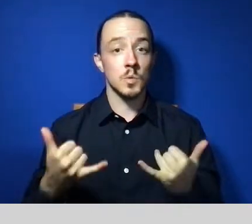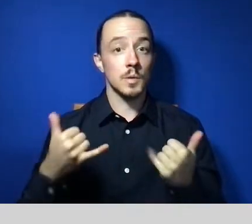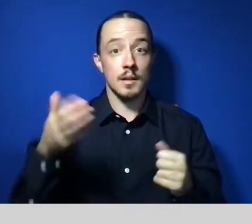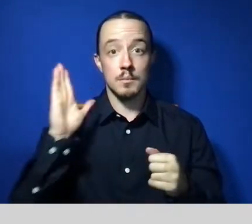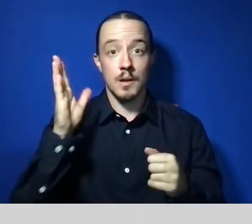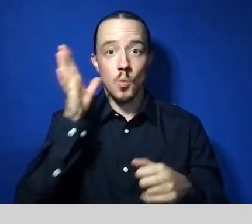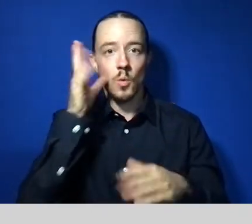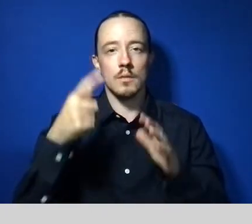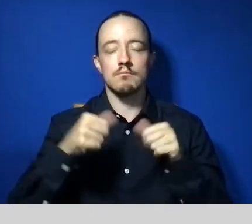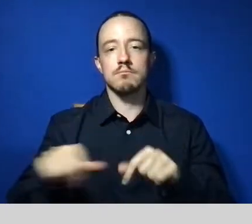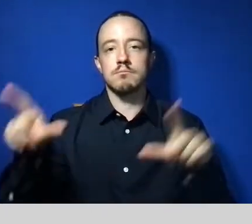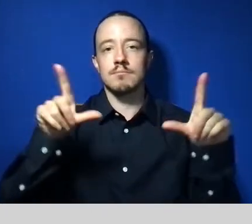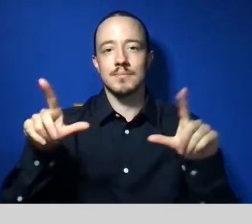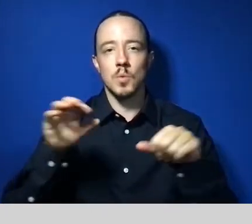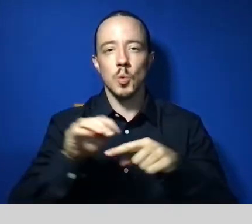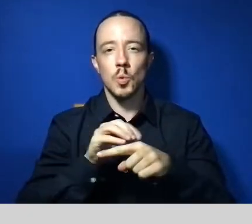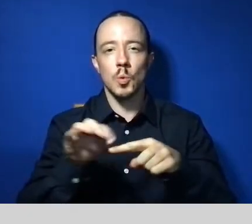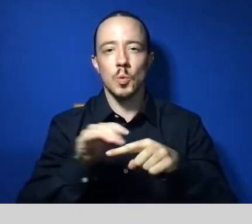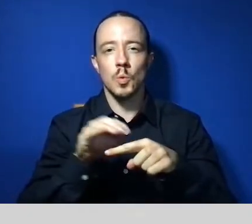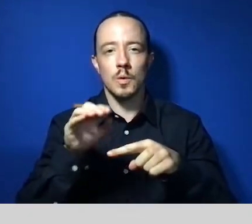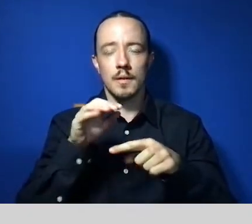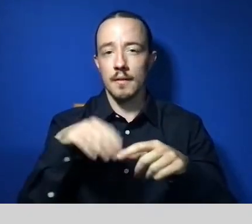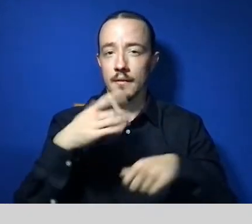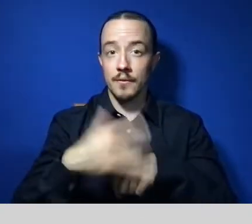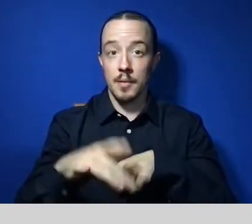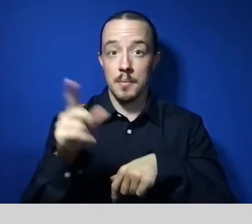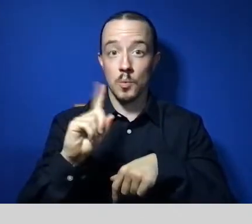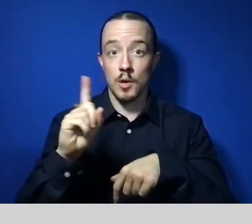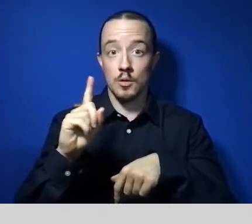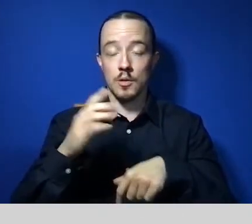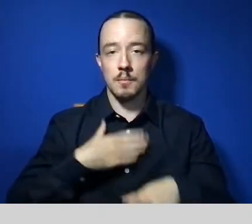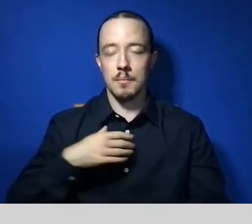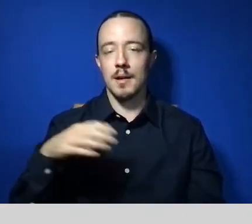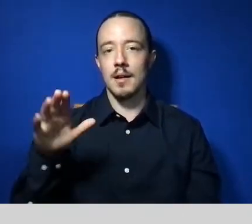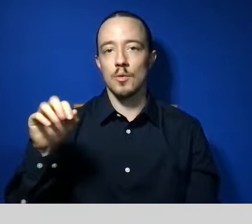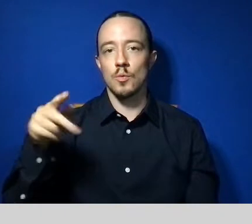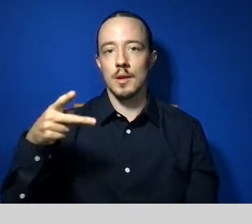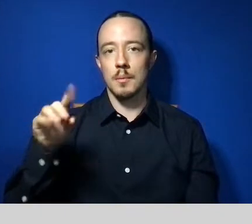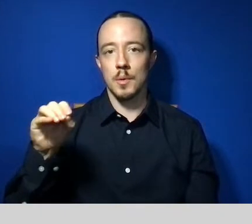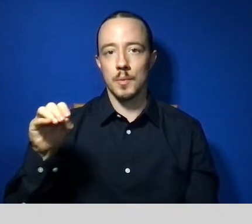The code for this presentation is available under my repost, so its at